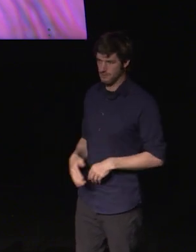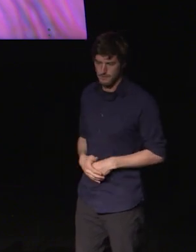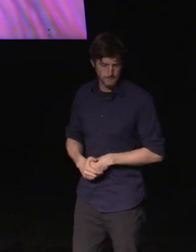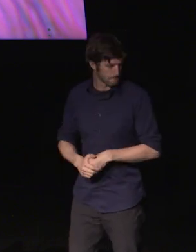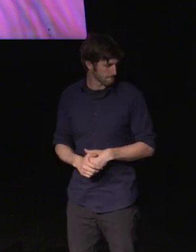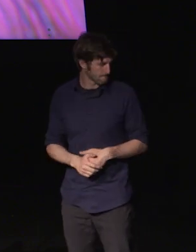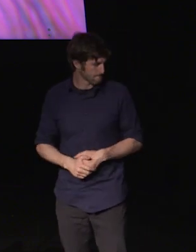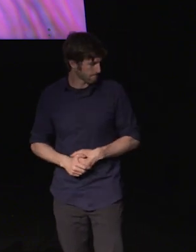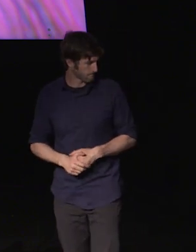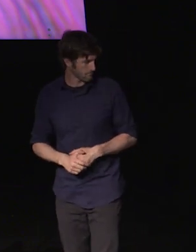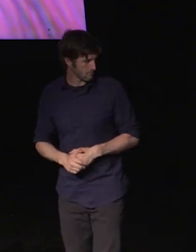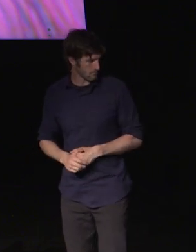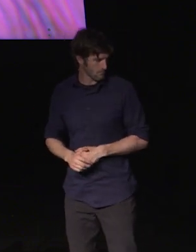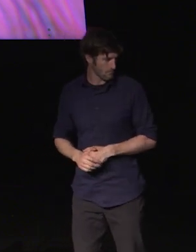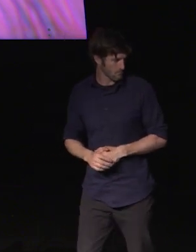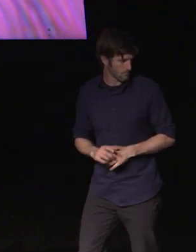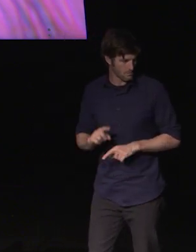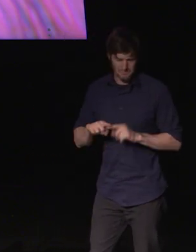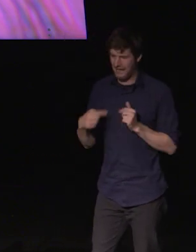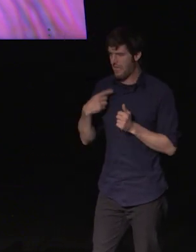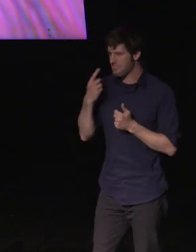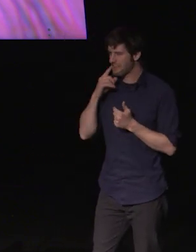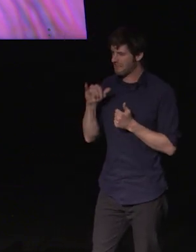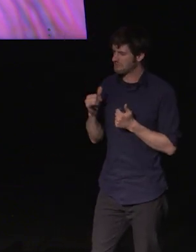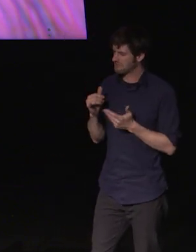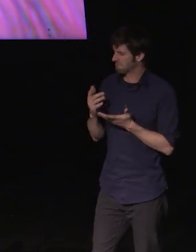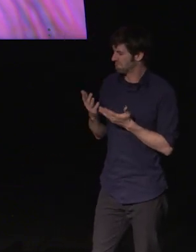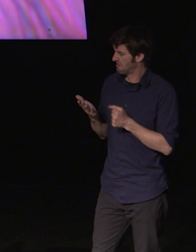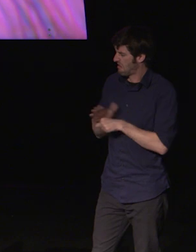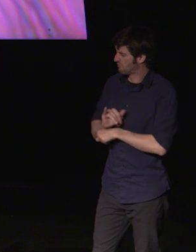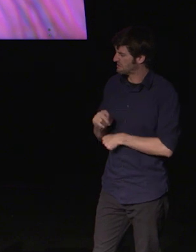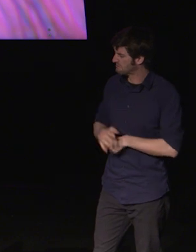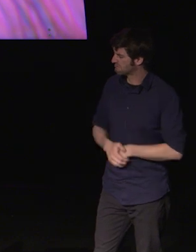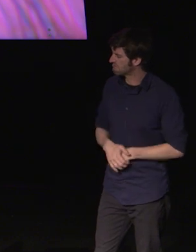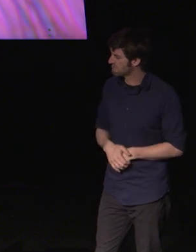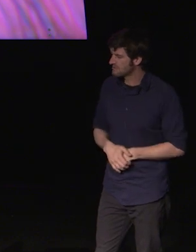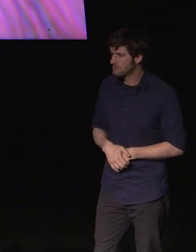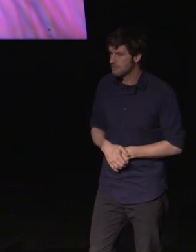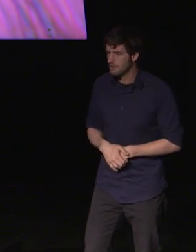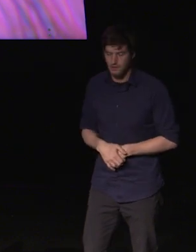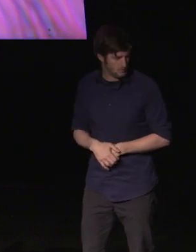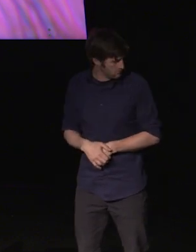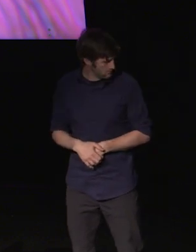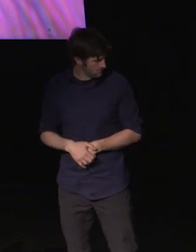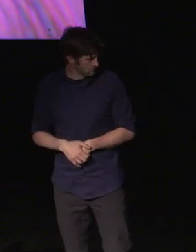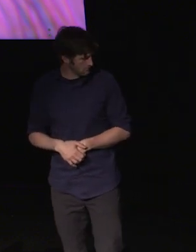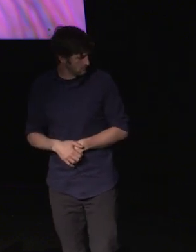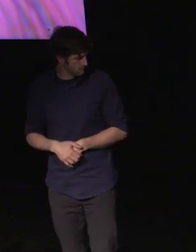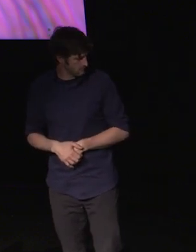And I think that mostly covers it. Yeah. -Cool. I actually have a vision very similar to hers.